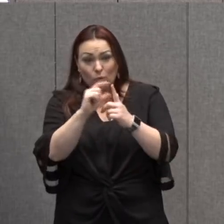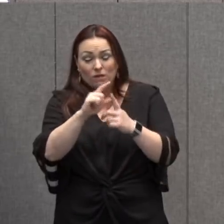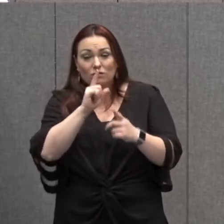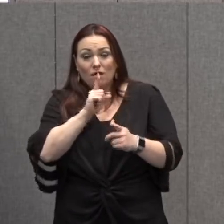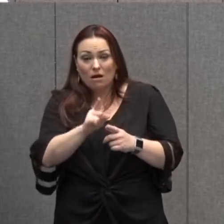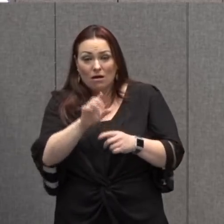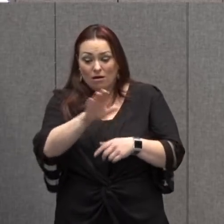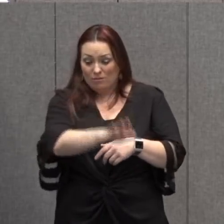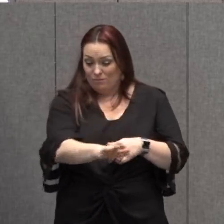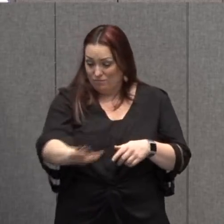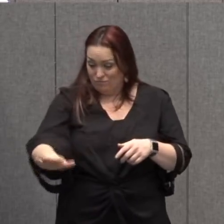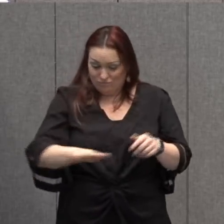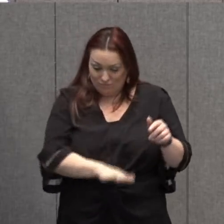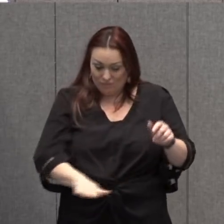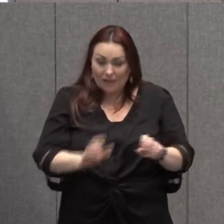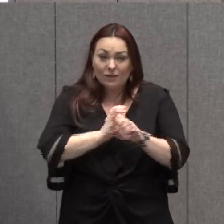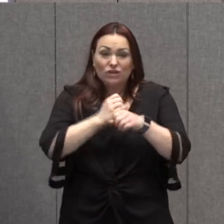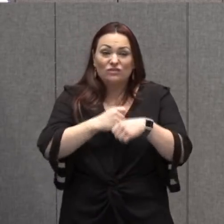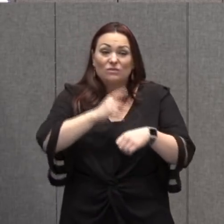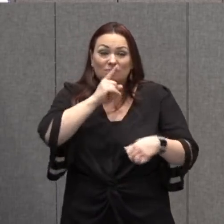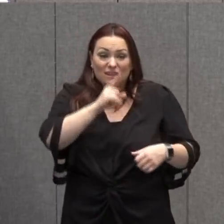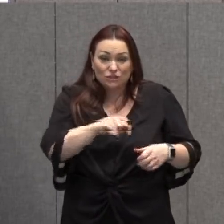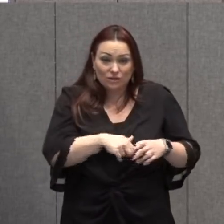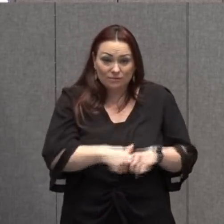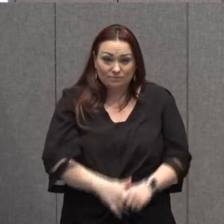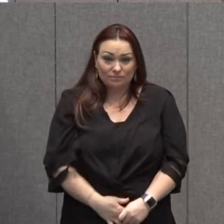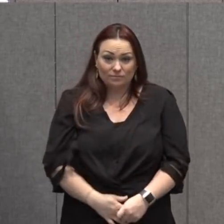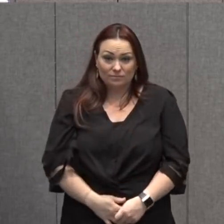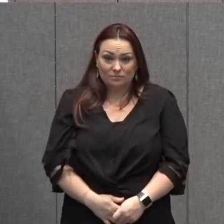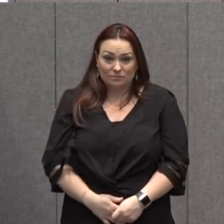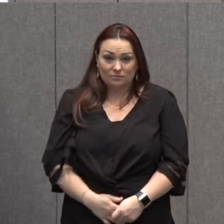and you have to make sure that it makes a word.